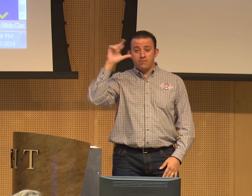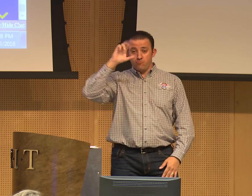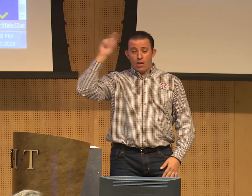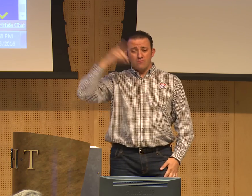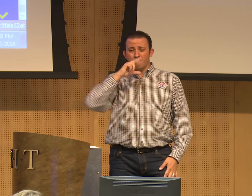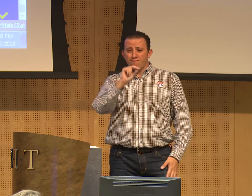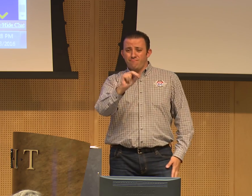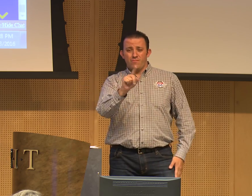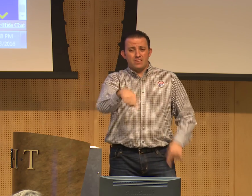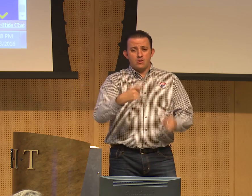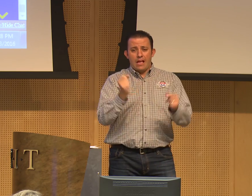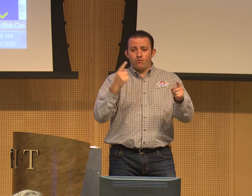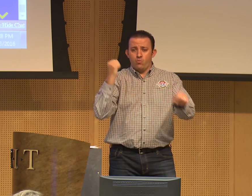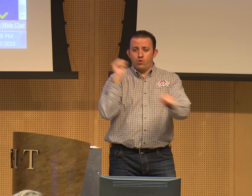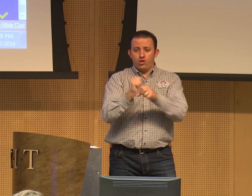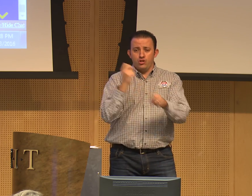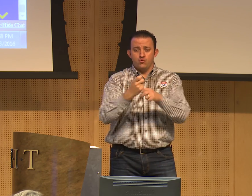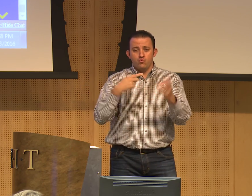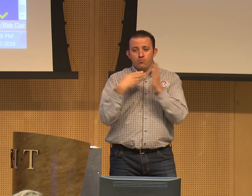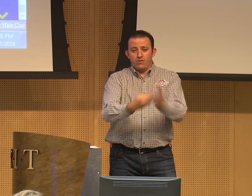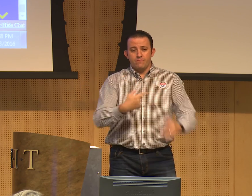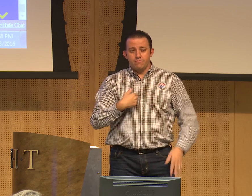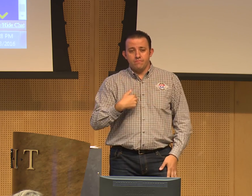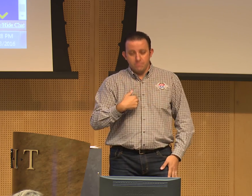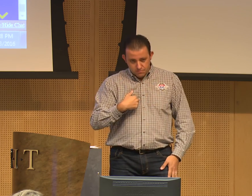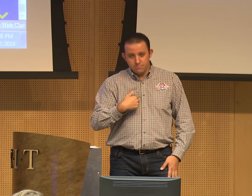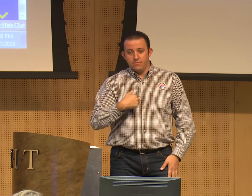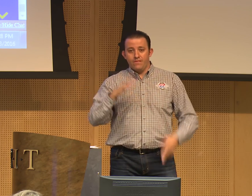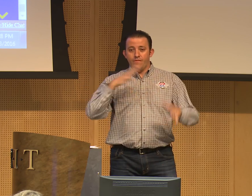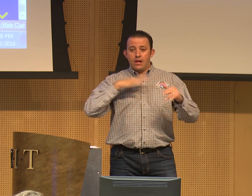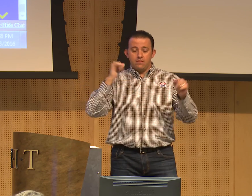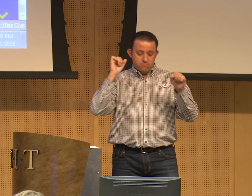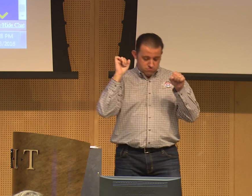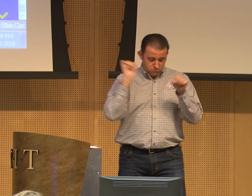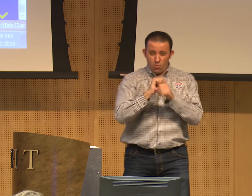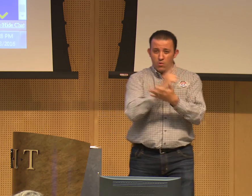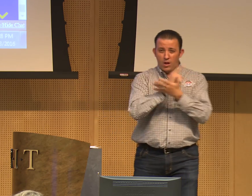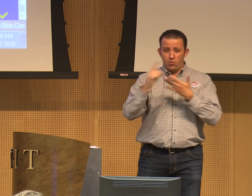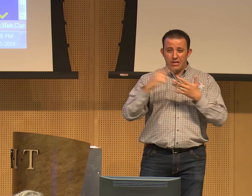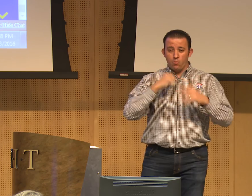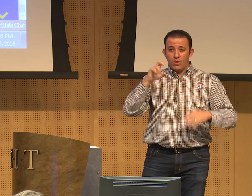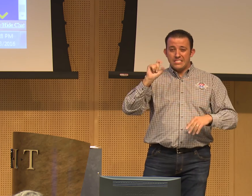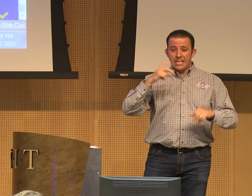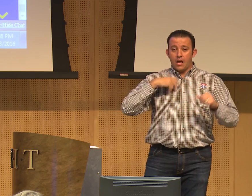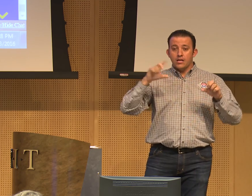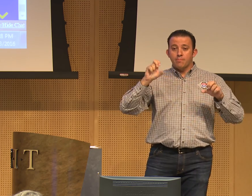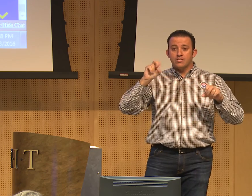"Nope. Not paying you for it. "You're going to have to work really hard and prove it to me." So in real estate, you know,